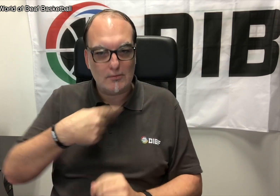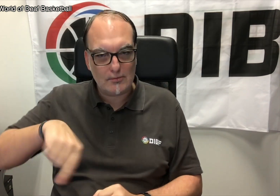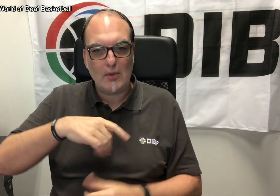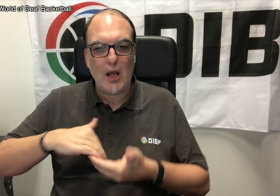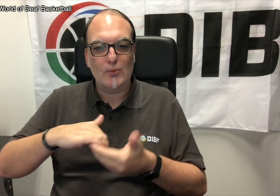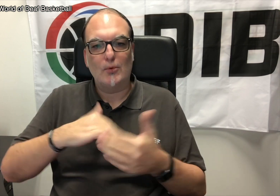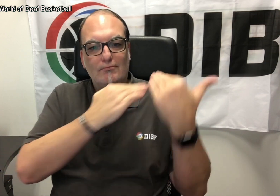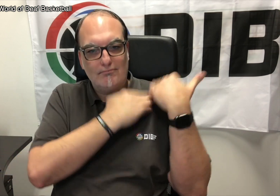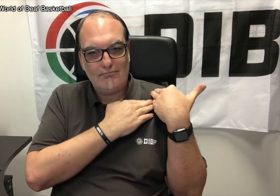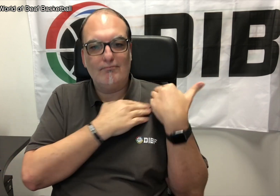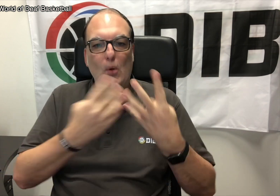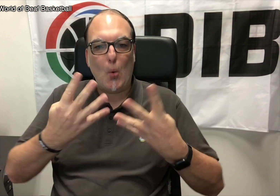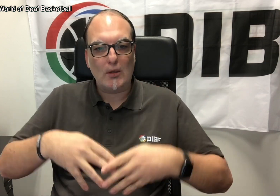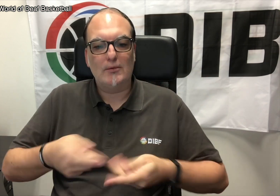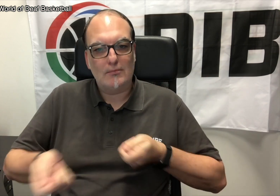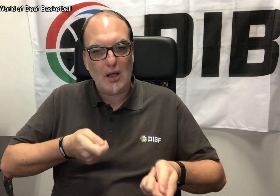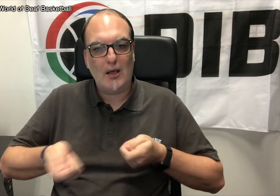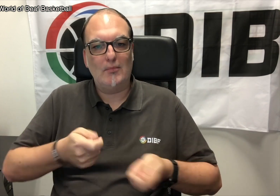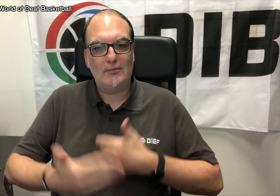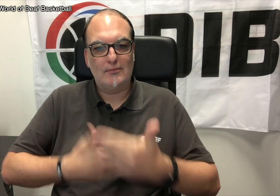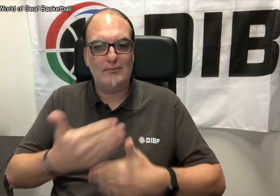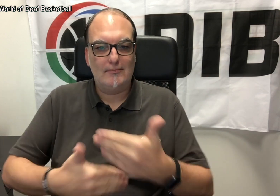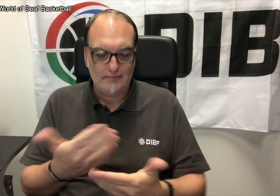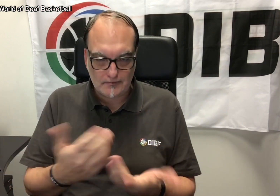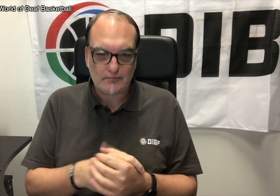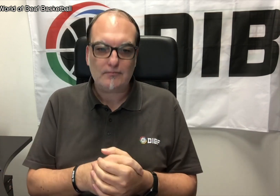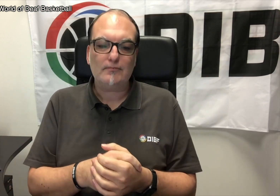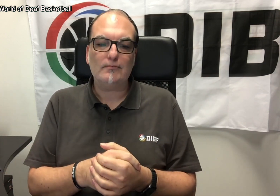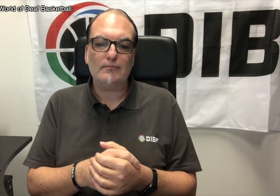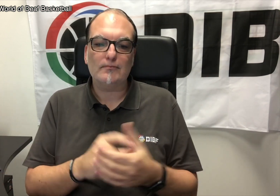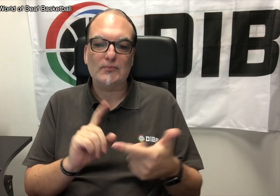which associate members would be in charge of all four,